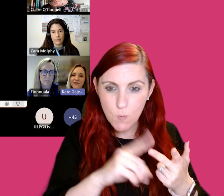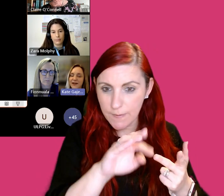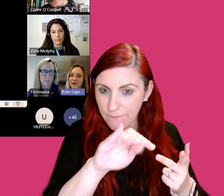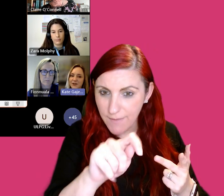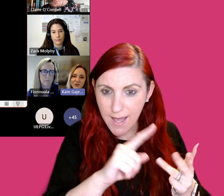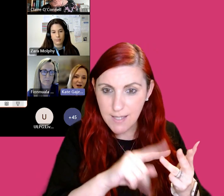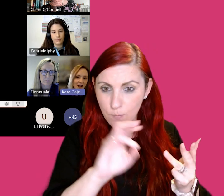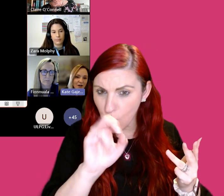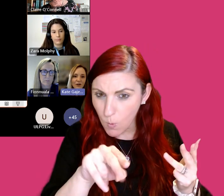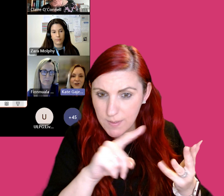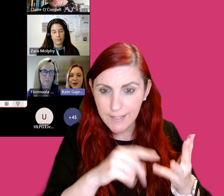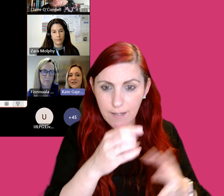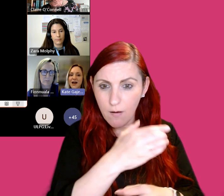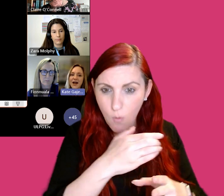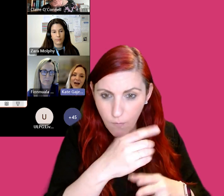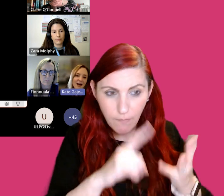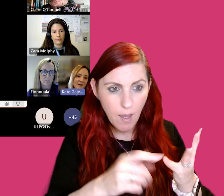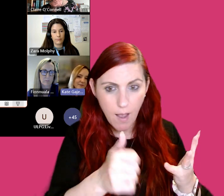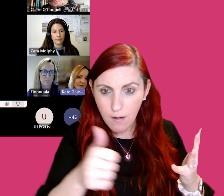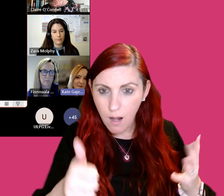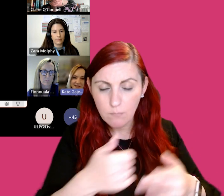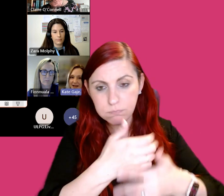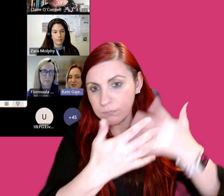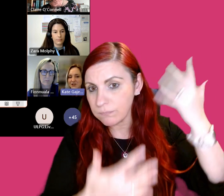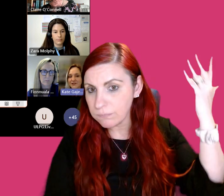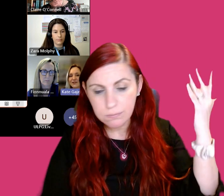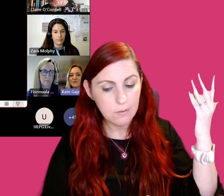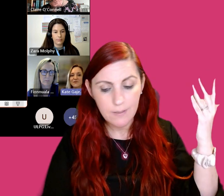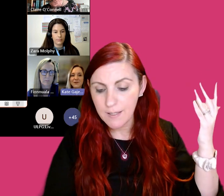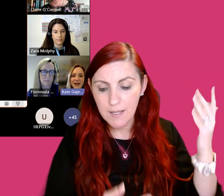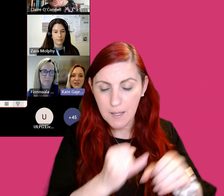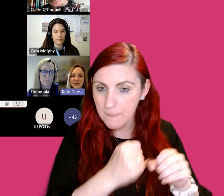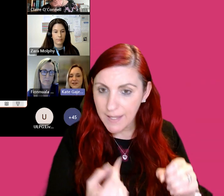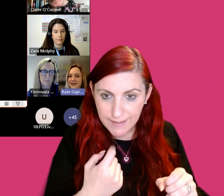coffeine whether you drunk alcohol or not um medication different types of medication